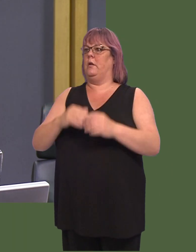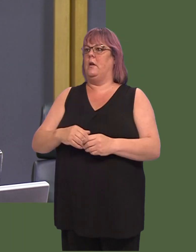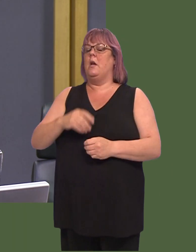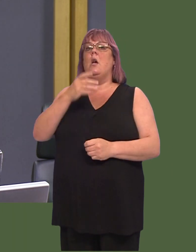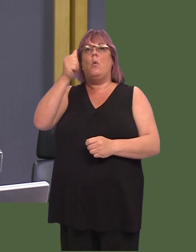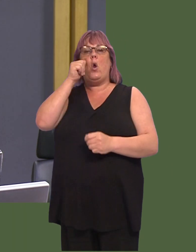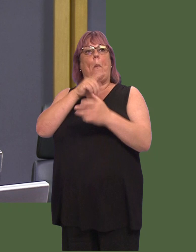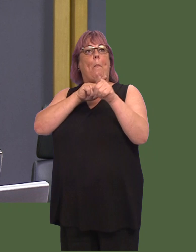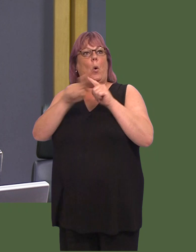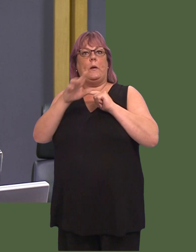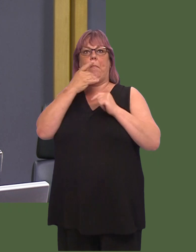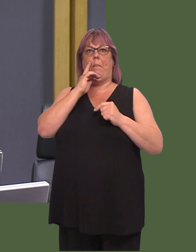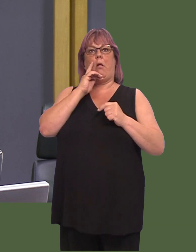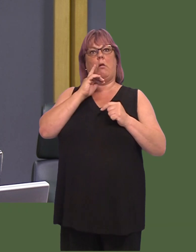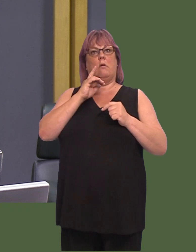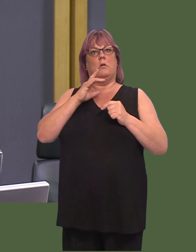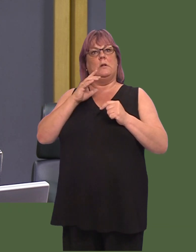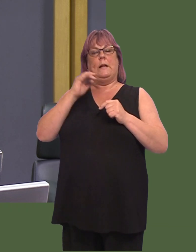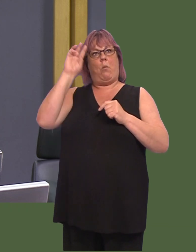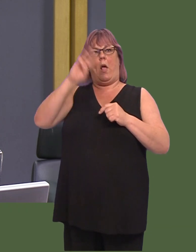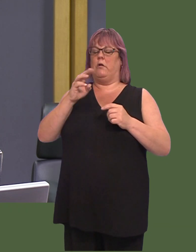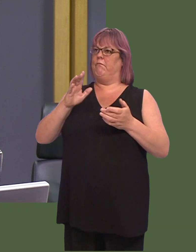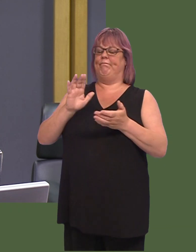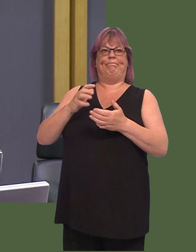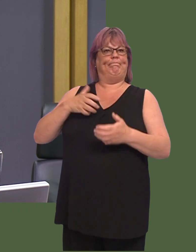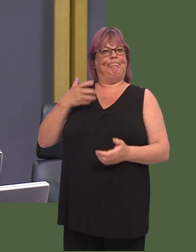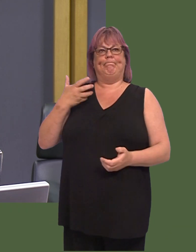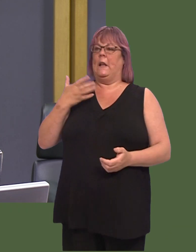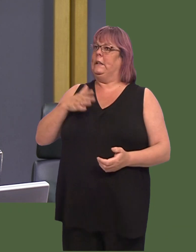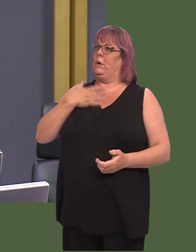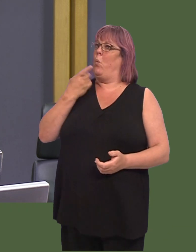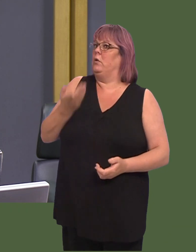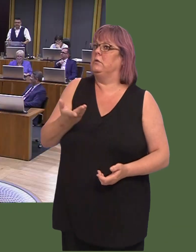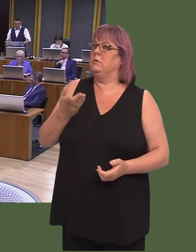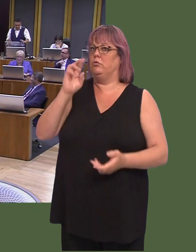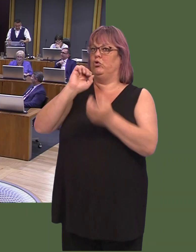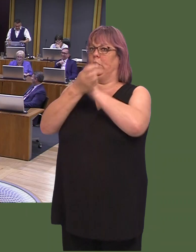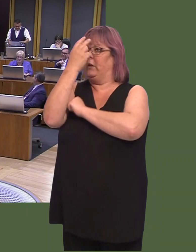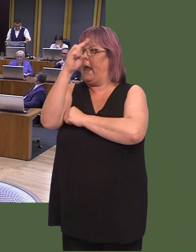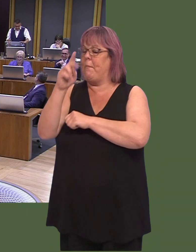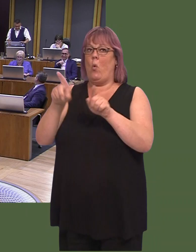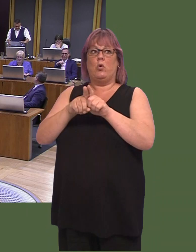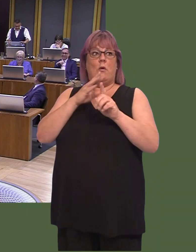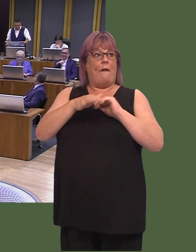of the overwhelming majority of people in Wales who were not even invited. [Interruption.]